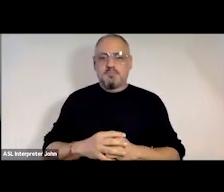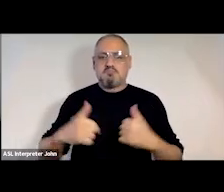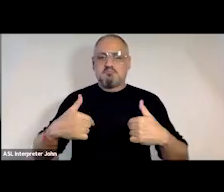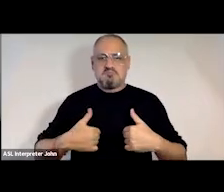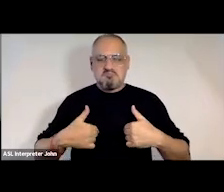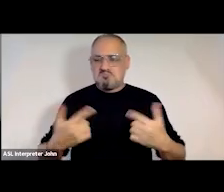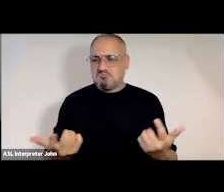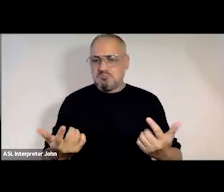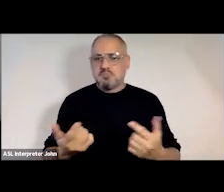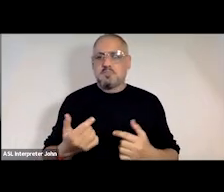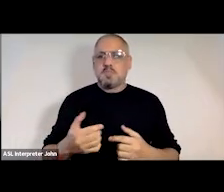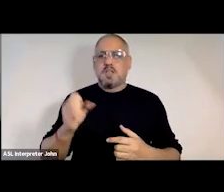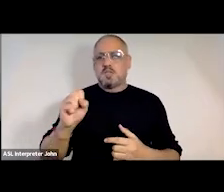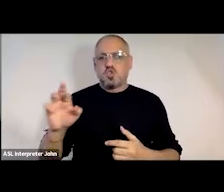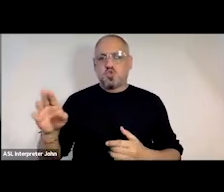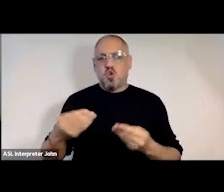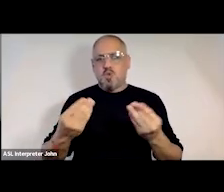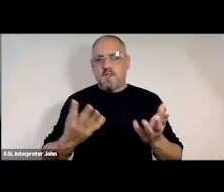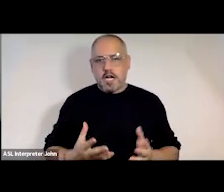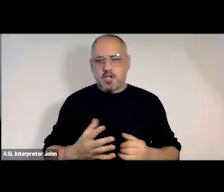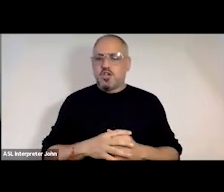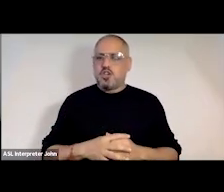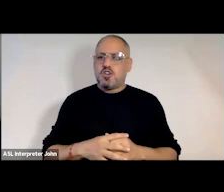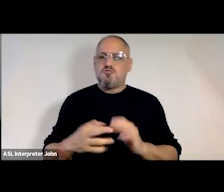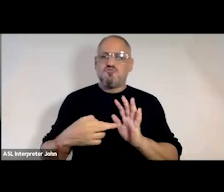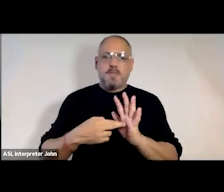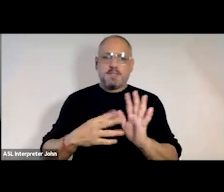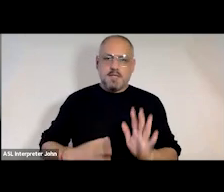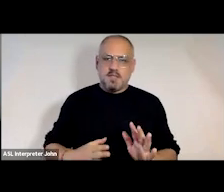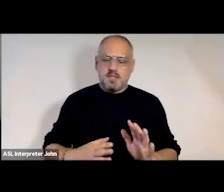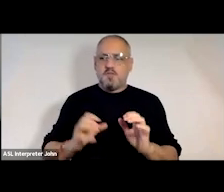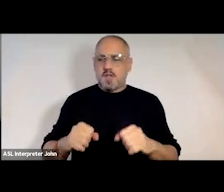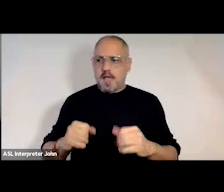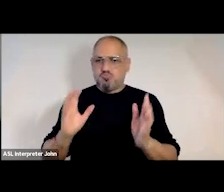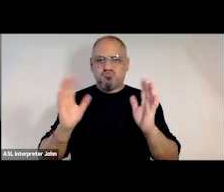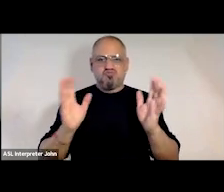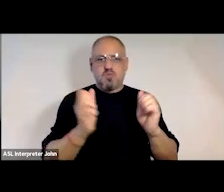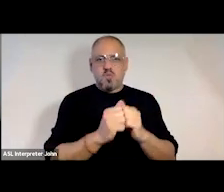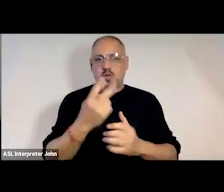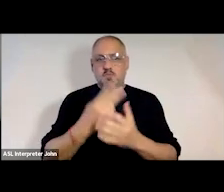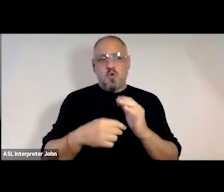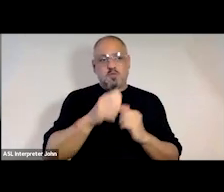you as their SOAR provider or their SOAR representative can communicate with both Social Security